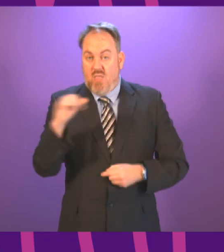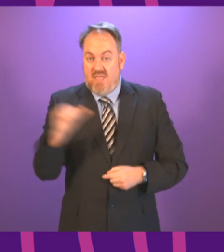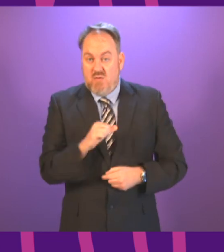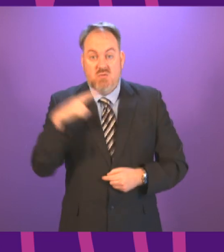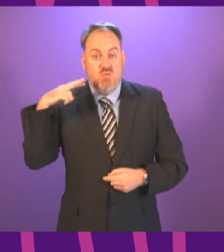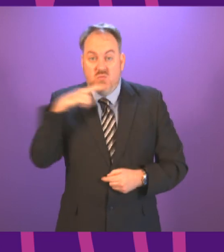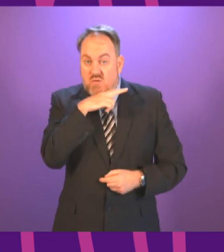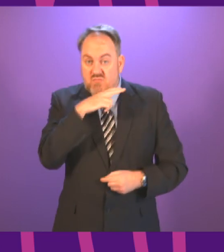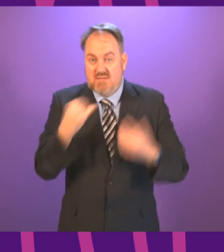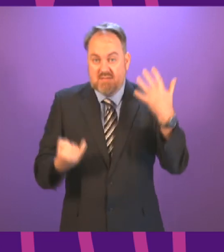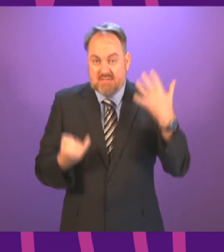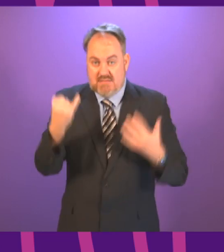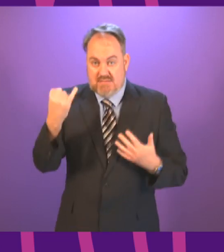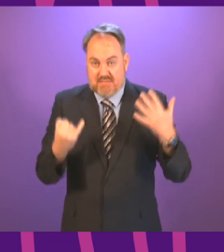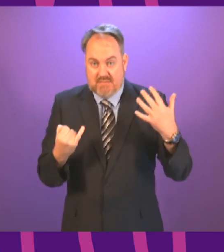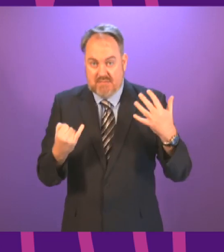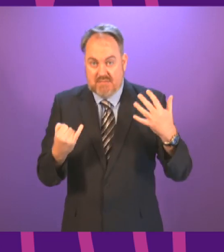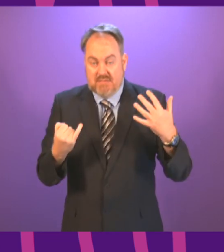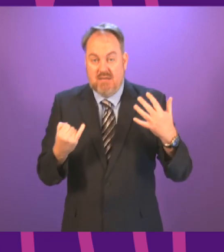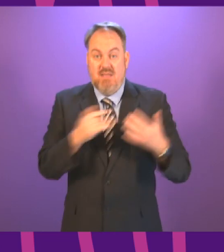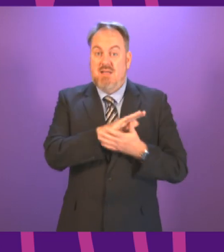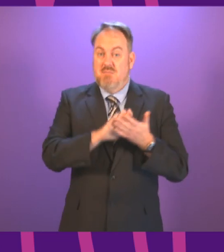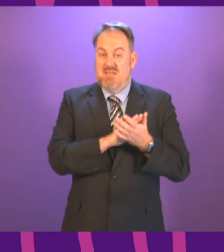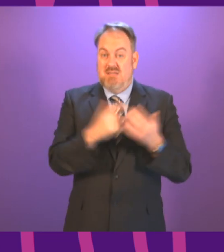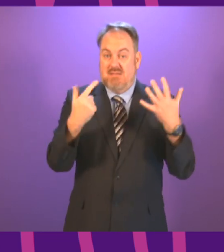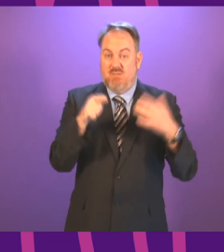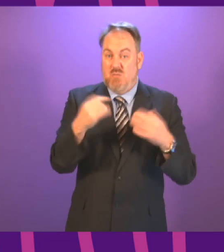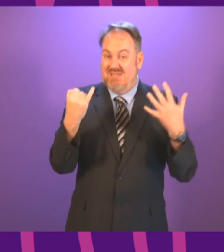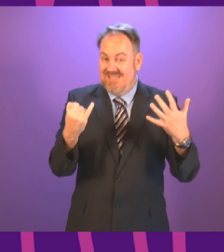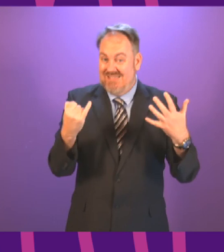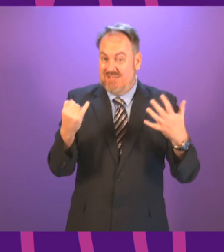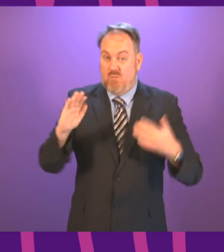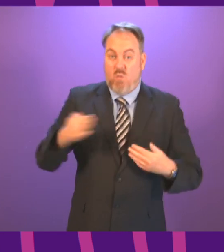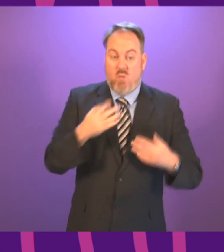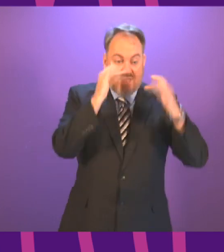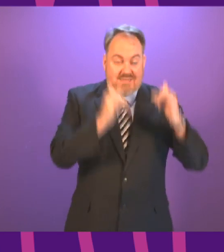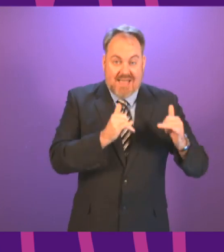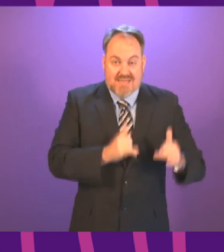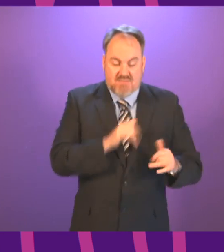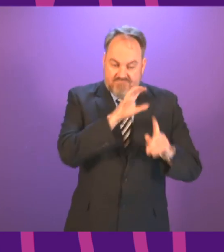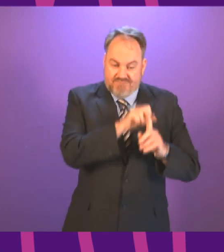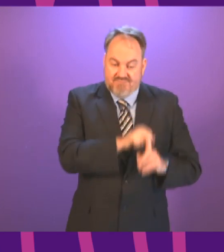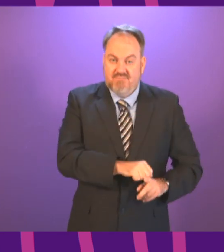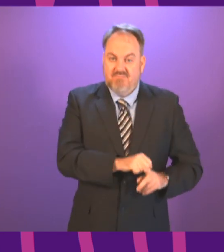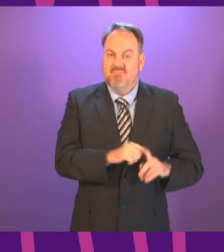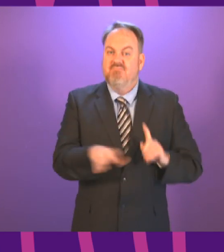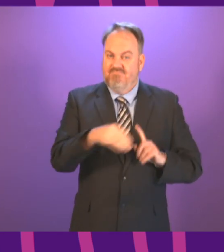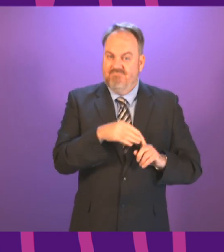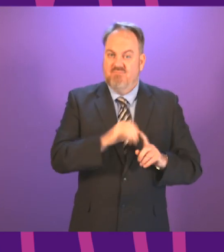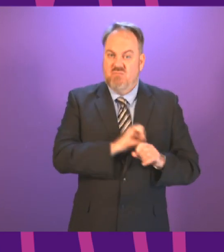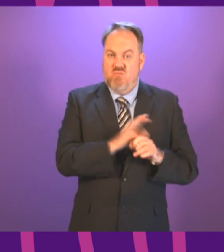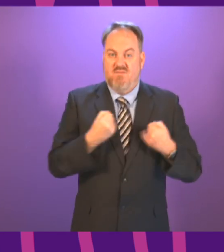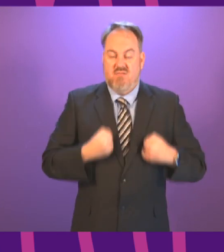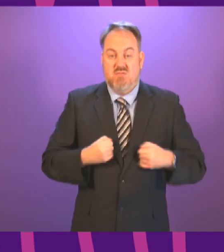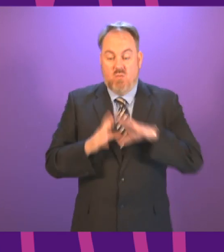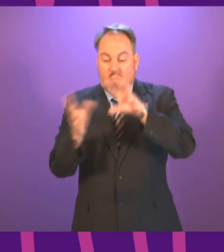was 1,216, which represents 7.6 per cent of all tests reported yesterday. The total number